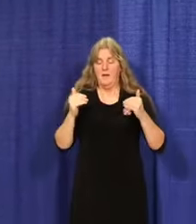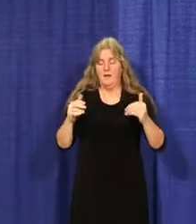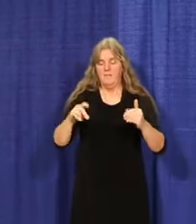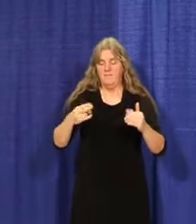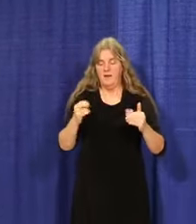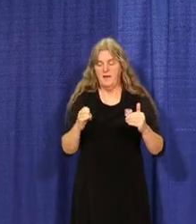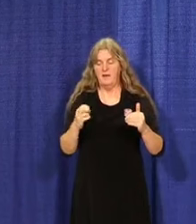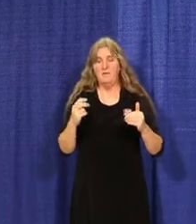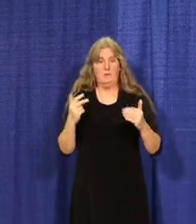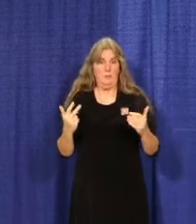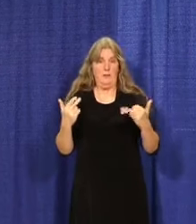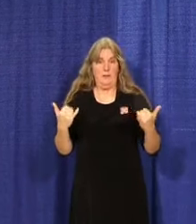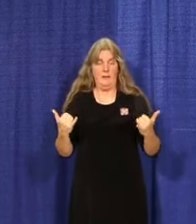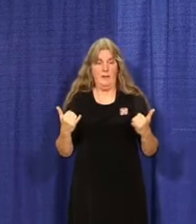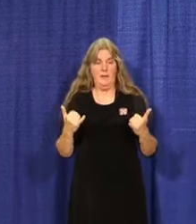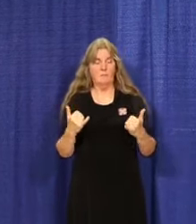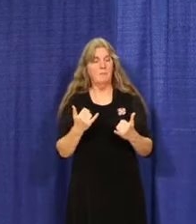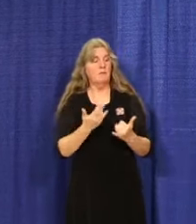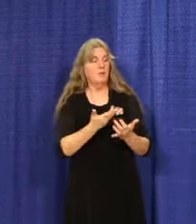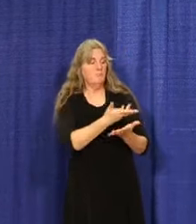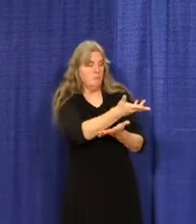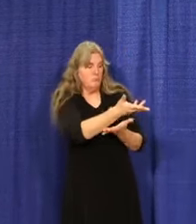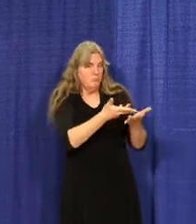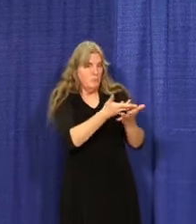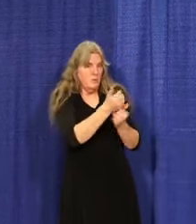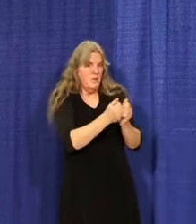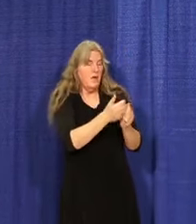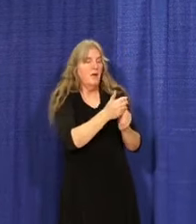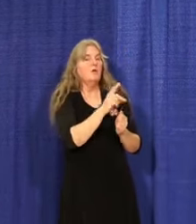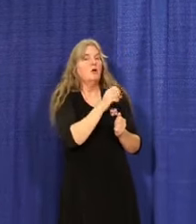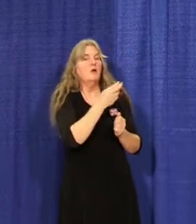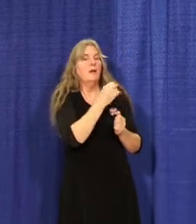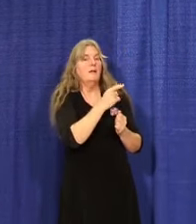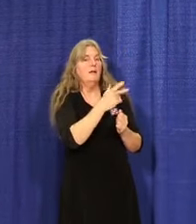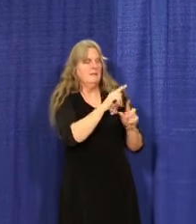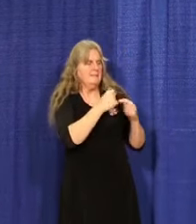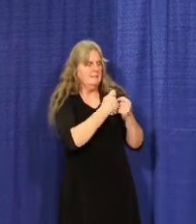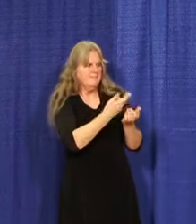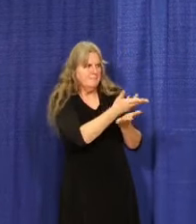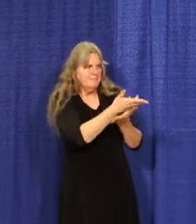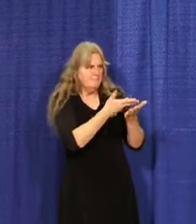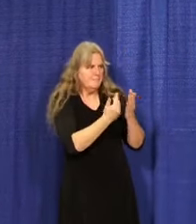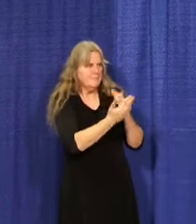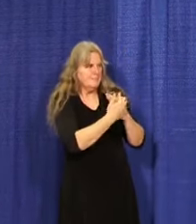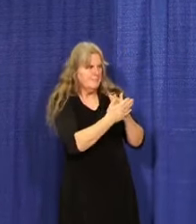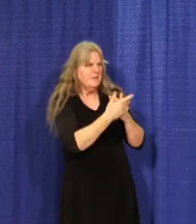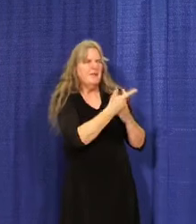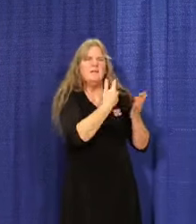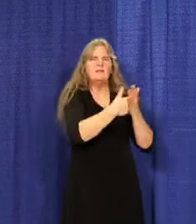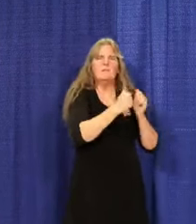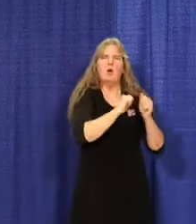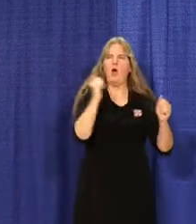conversations with Dr Hanley and his team as he speaks to other medical officers of health